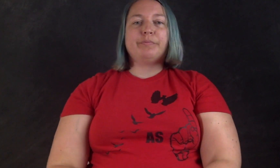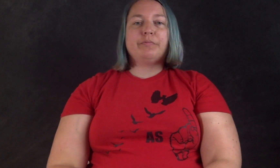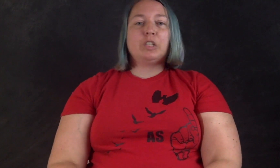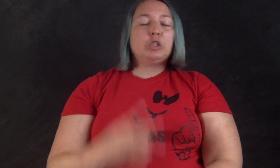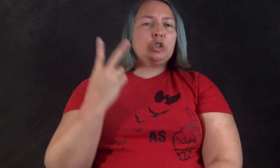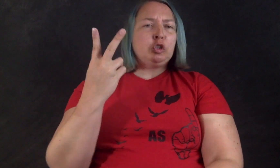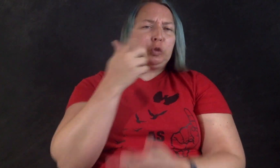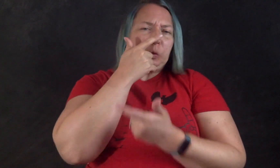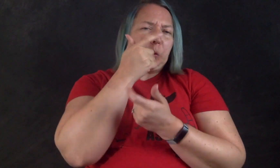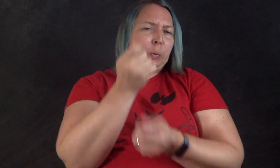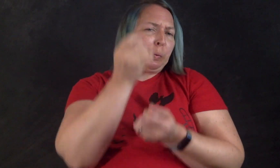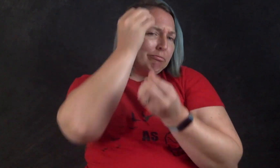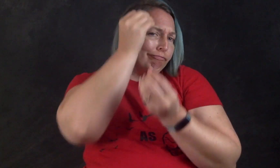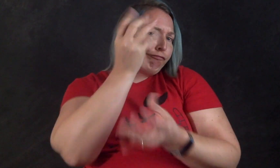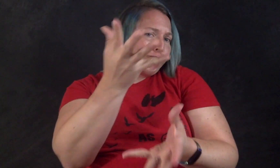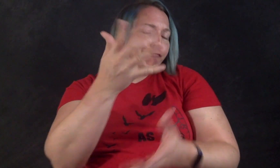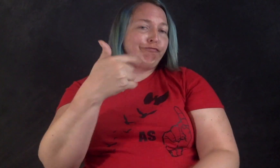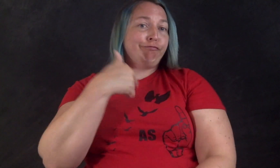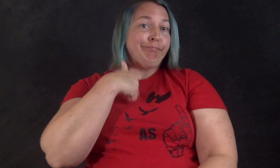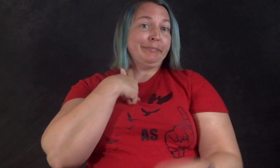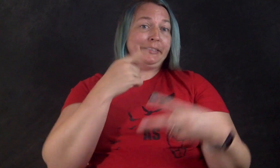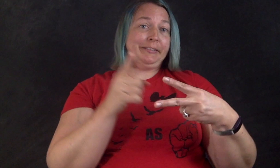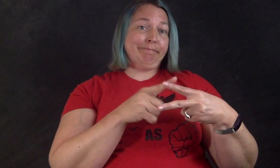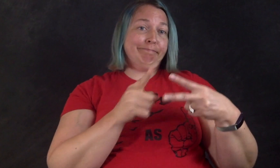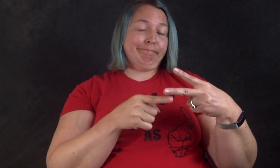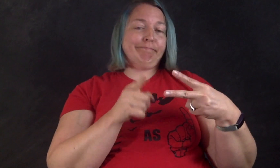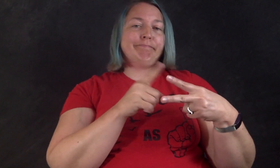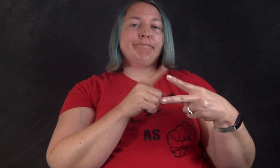2 interesting facts about me are: